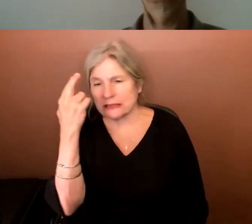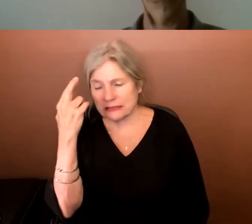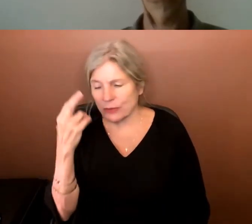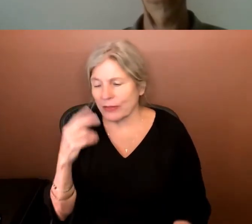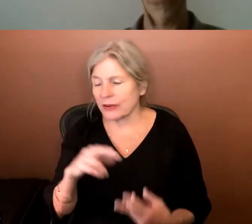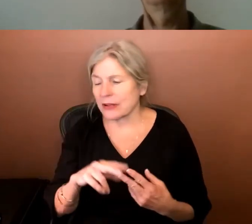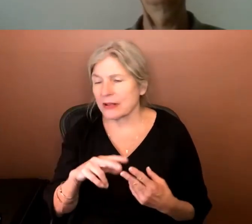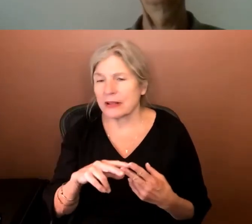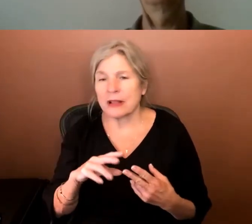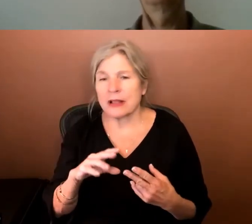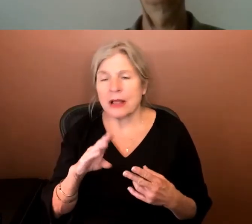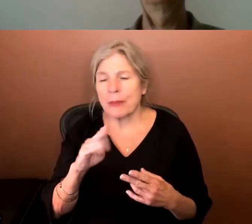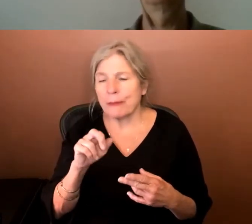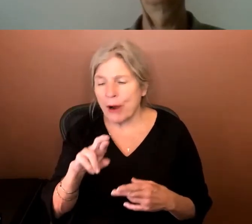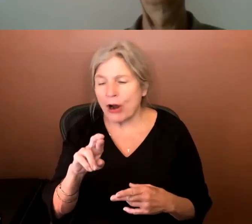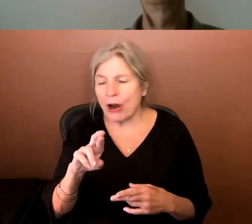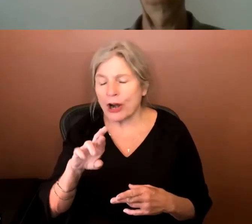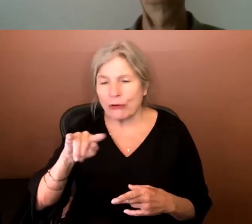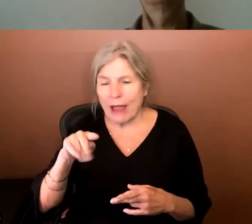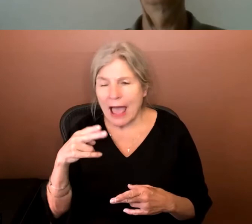ographs or scatterplots or